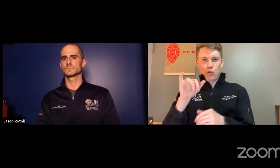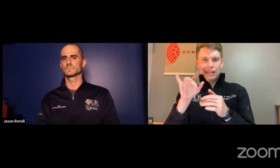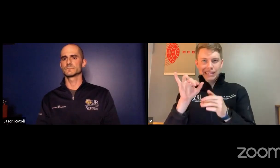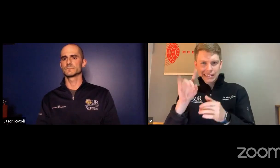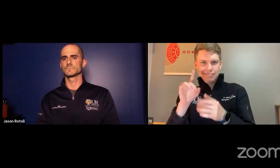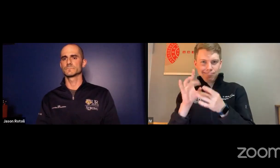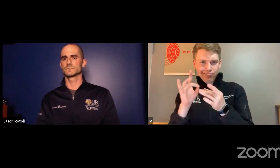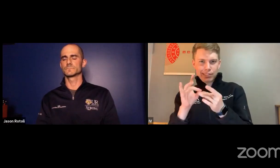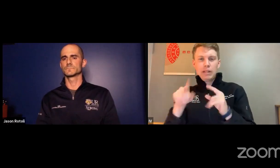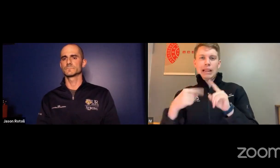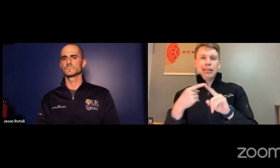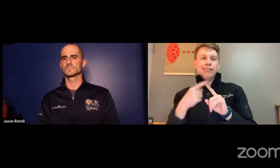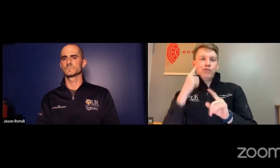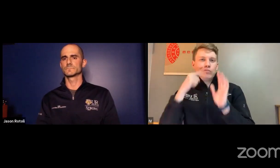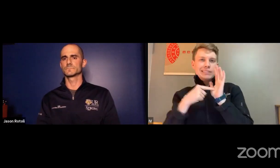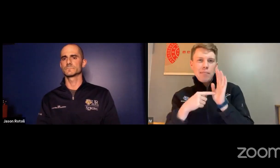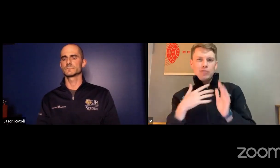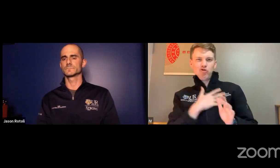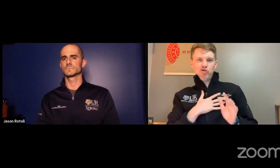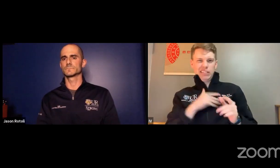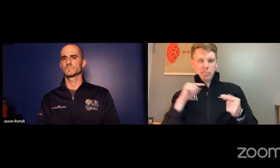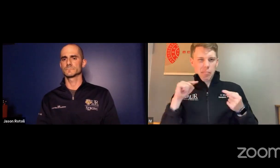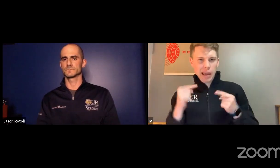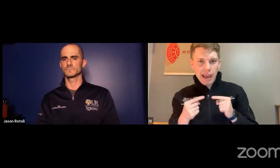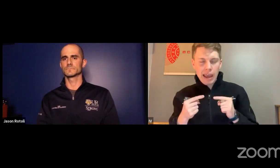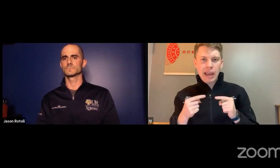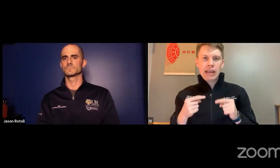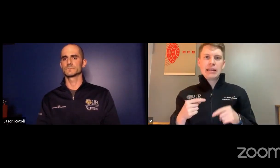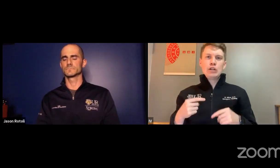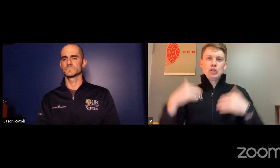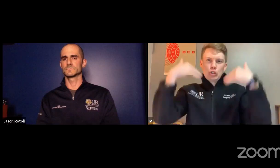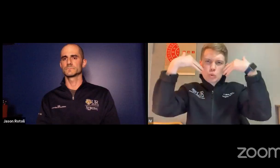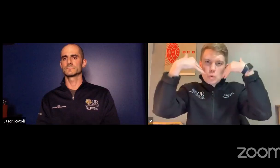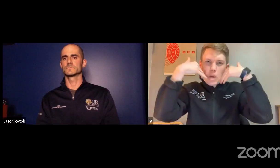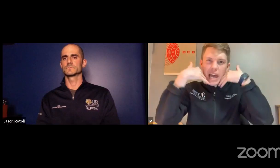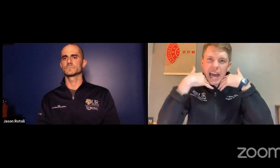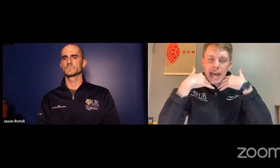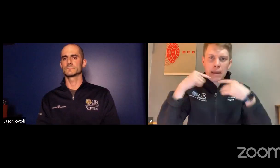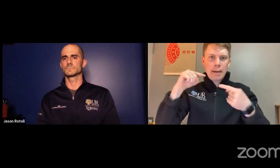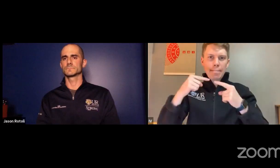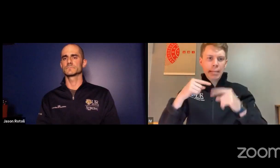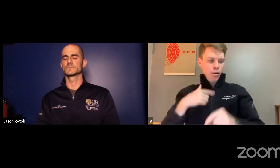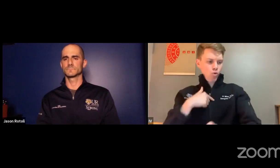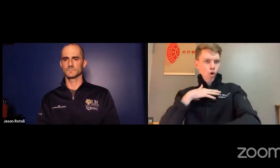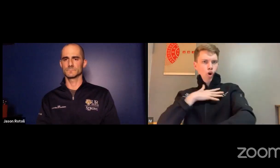audience members asked how do you know if you're having a heart attack.